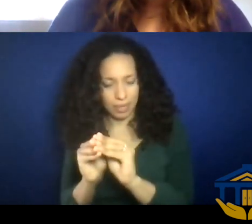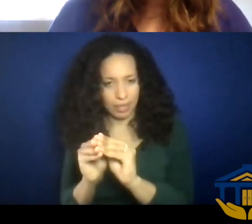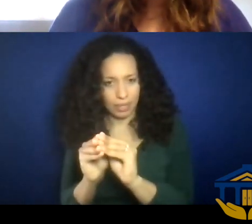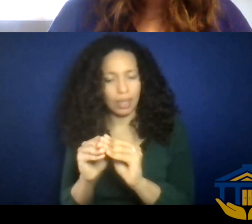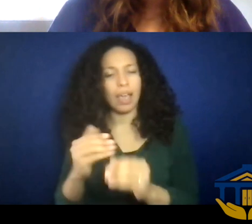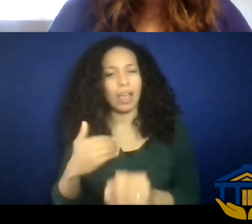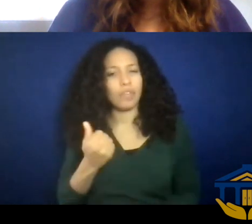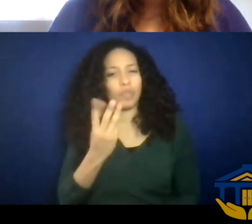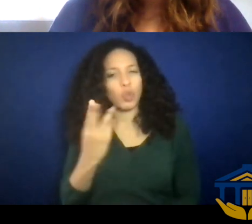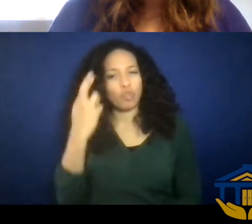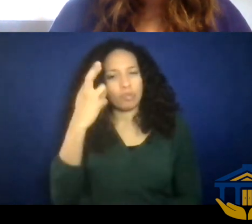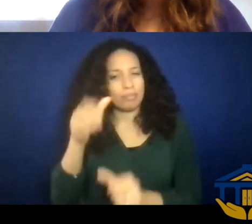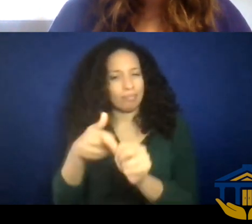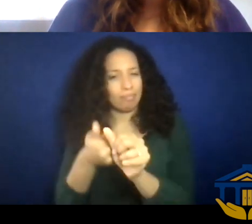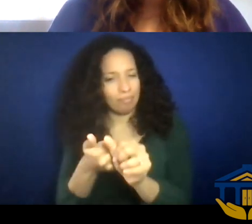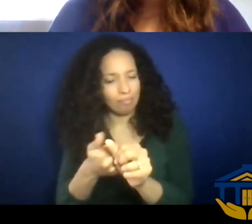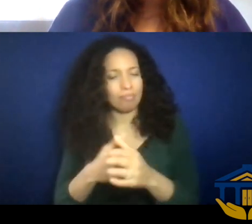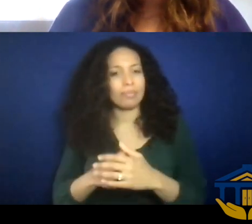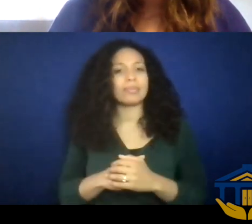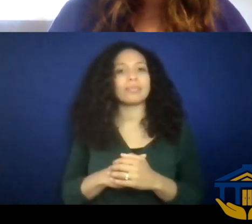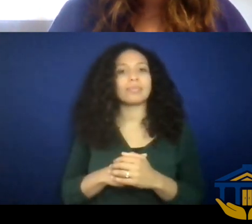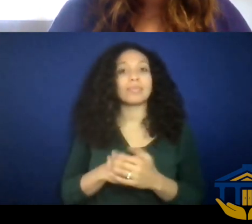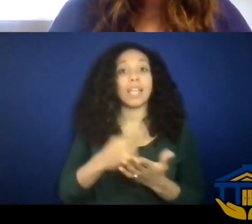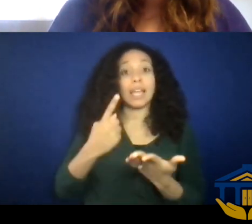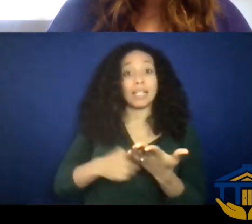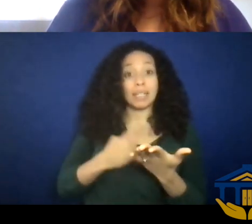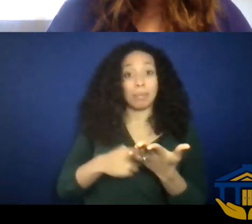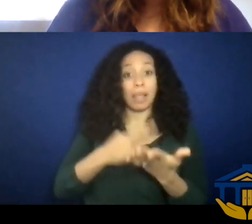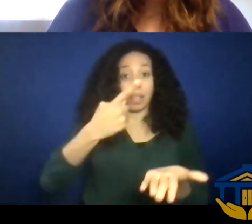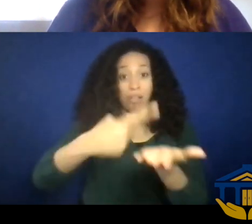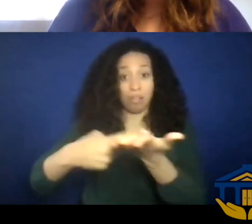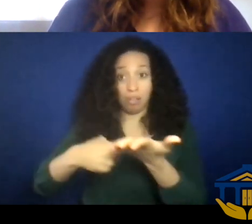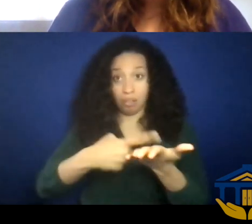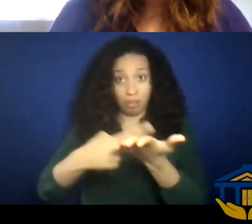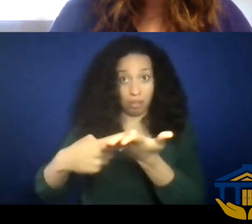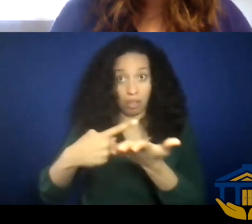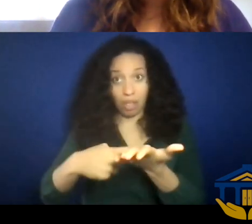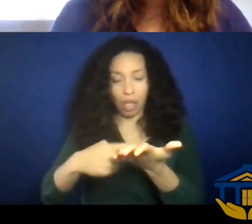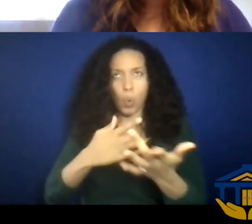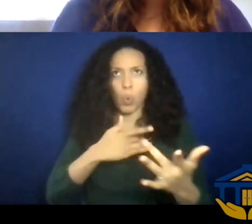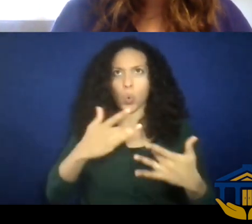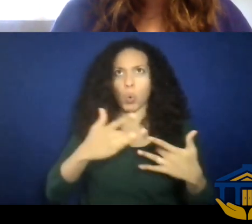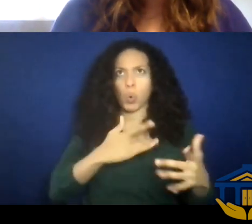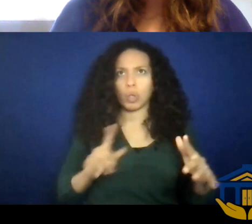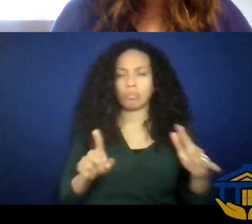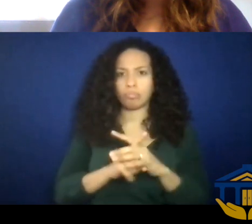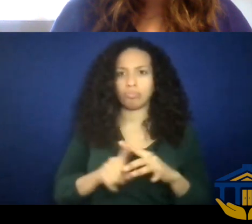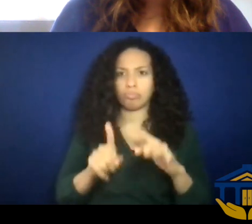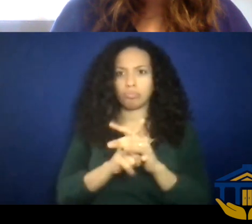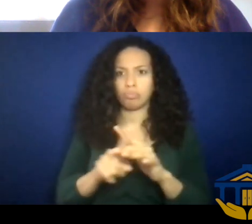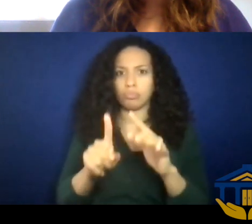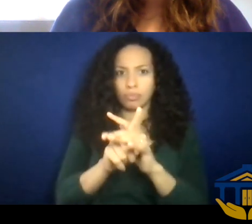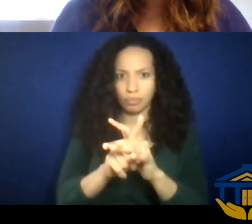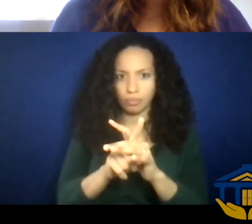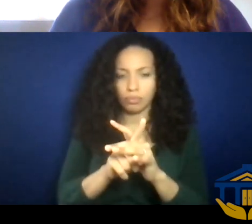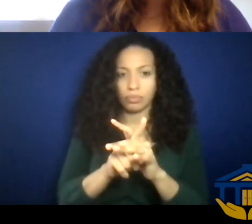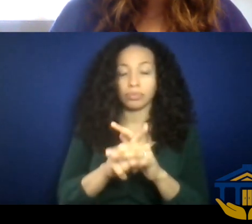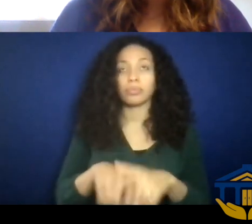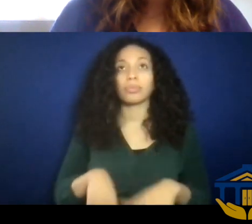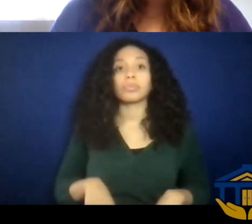sometimes concerns come up during the discussion and two: the concerns are written into the IEP